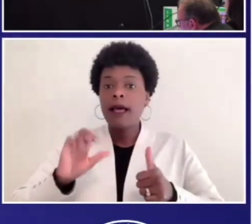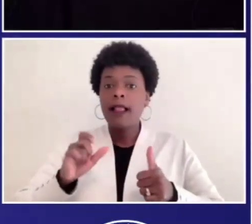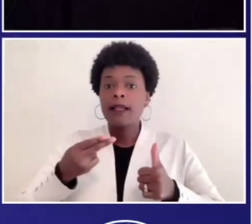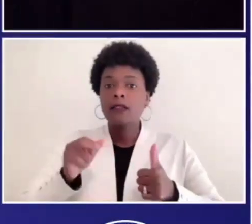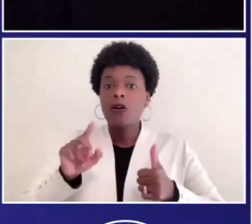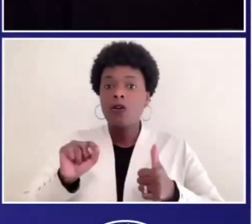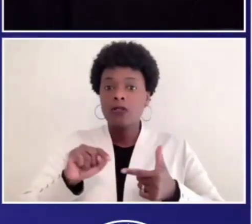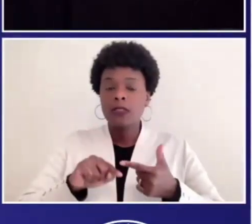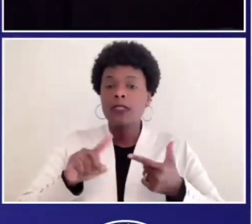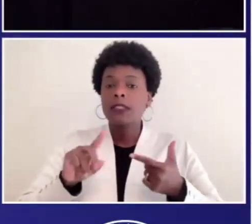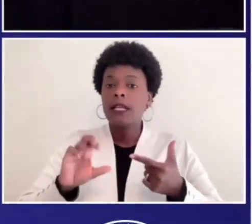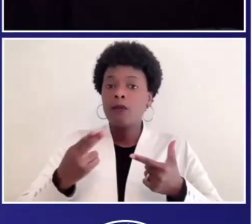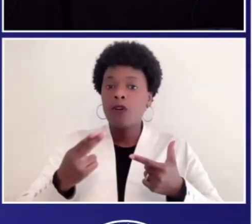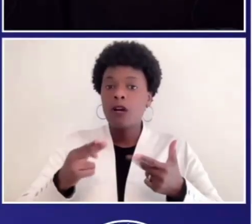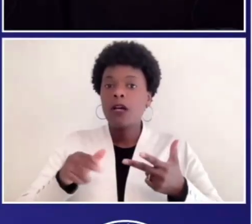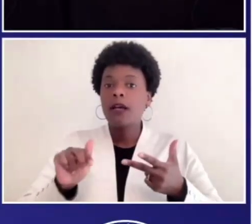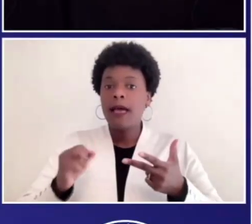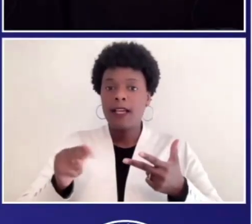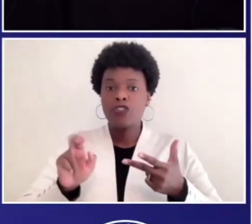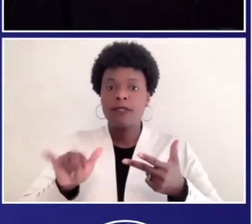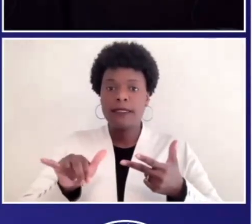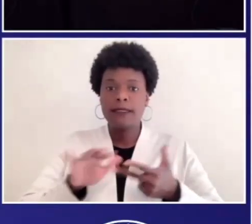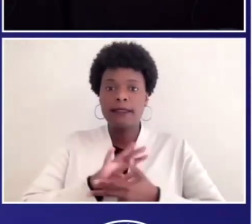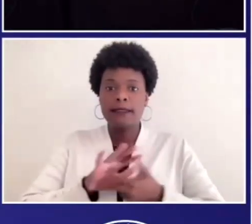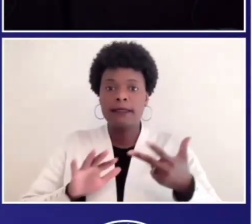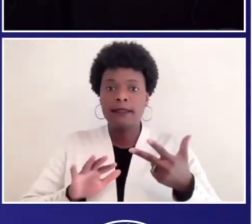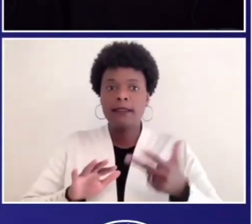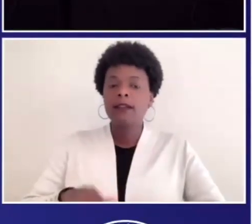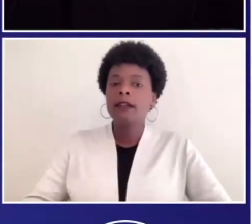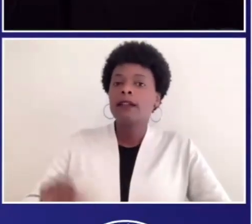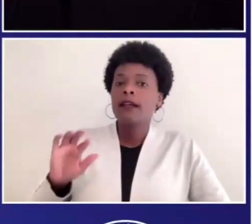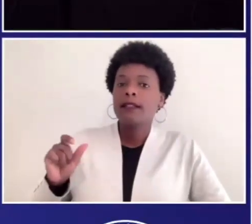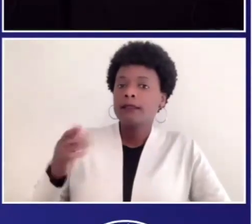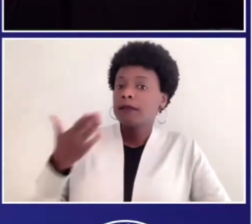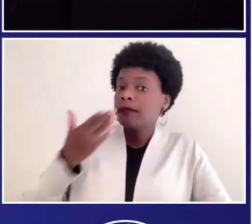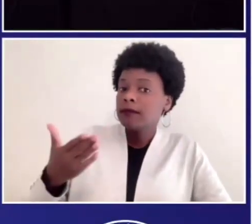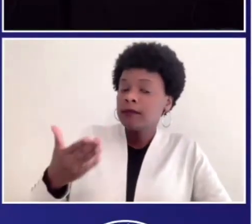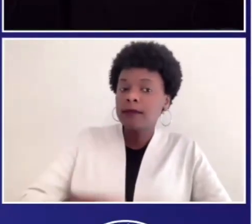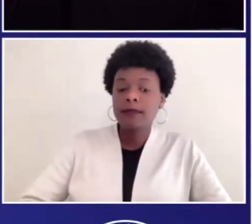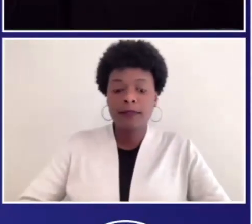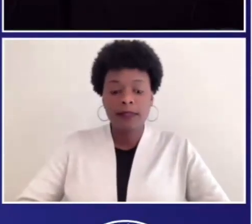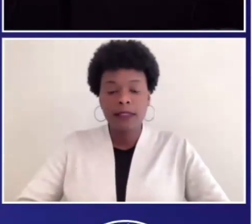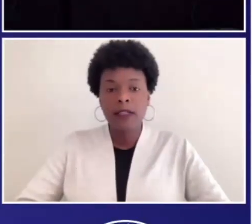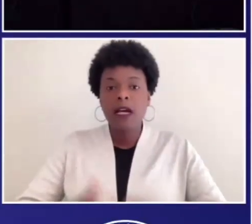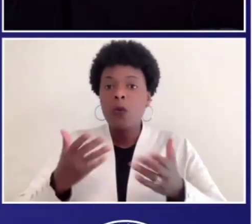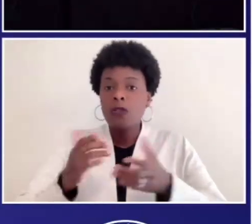then to Deborah, and then to Ashley. Thank you. Sorry. I just want to applaud the Department for